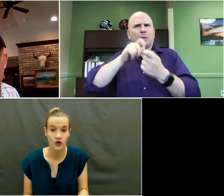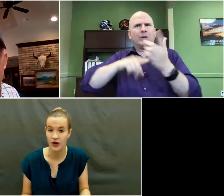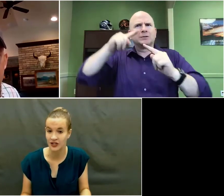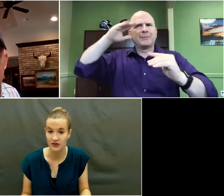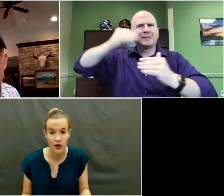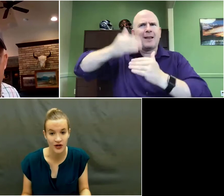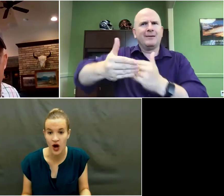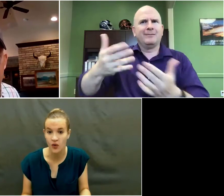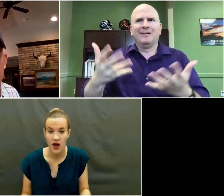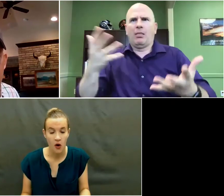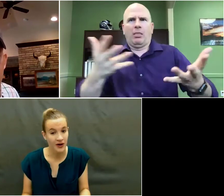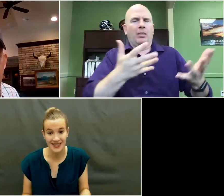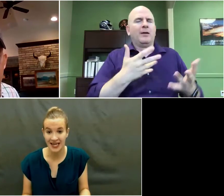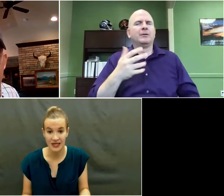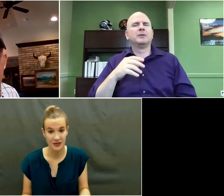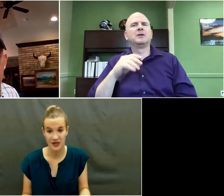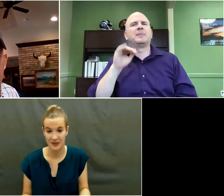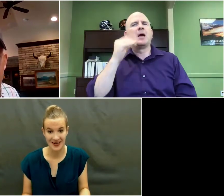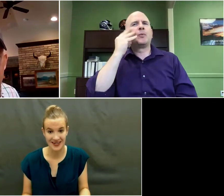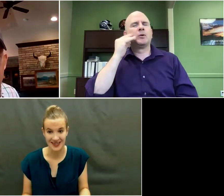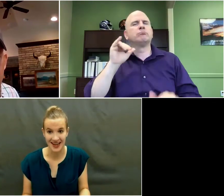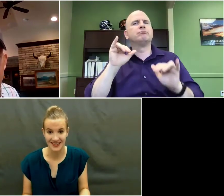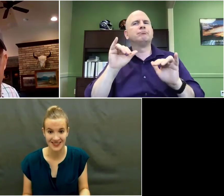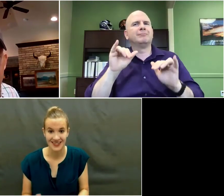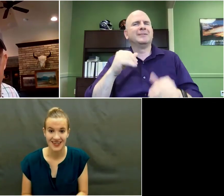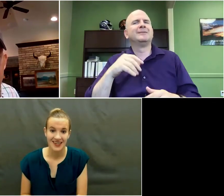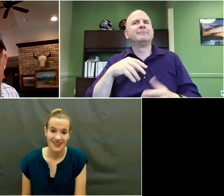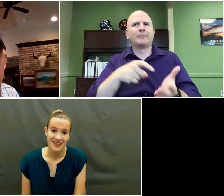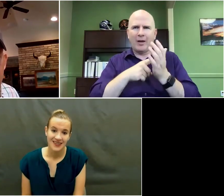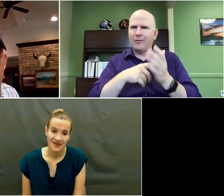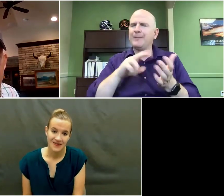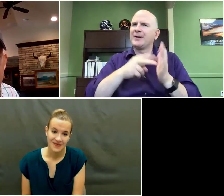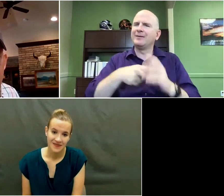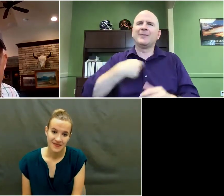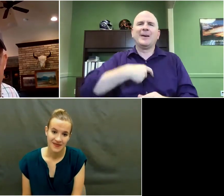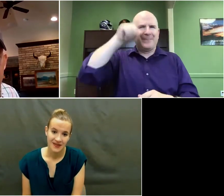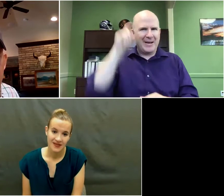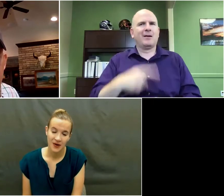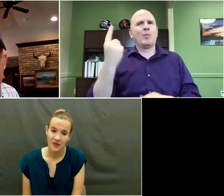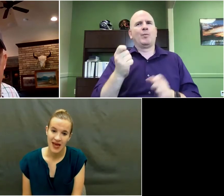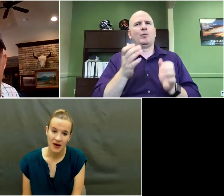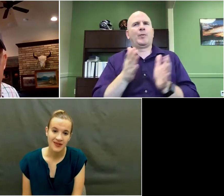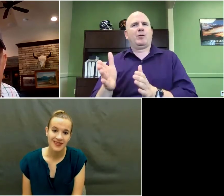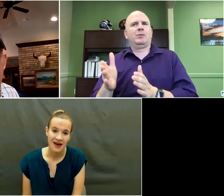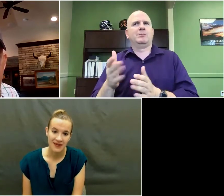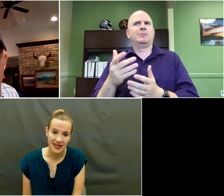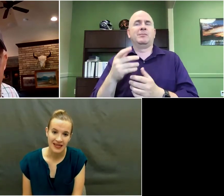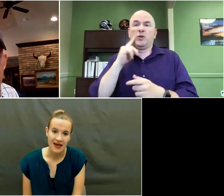direction of where to go, or exactly what to expect next. So that was definitely a life